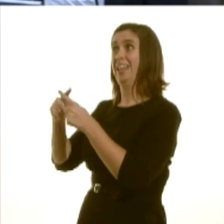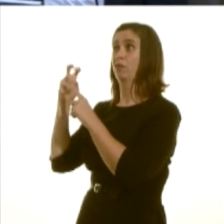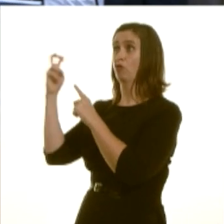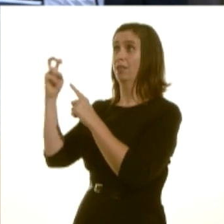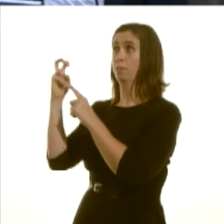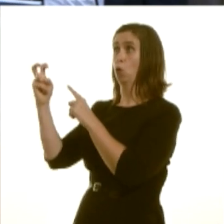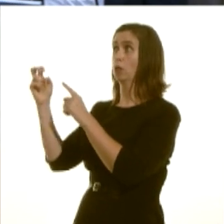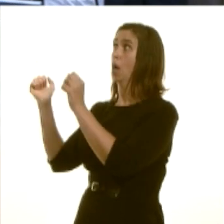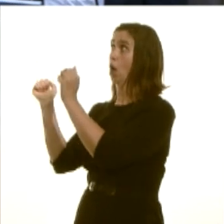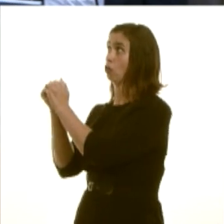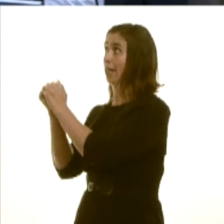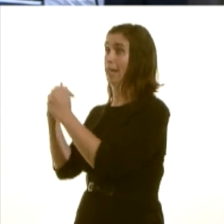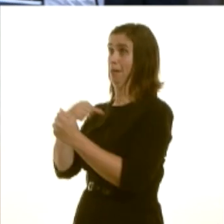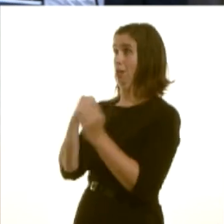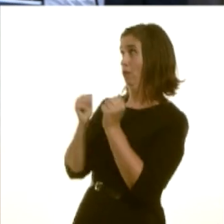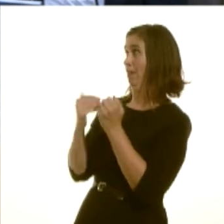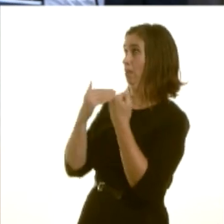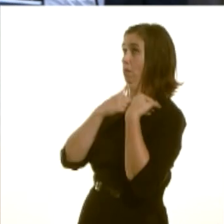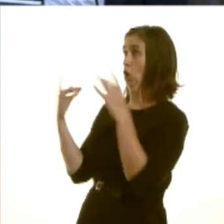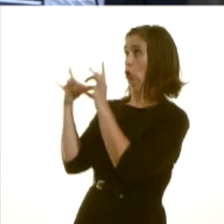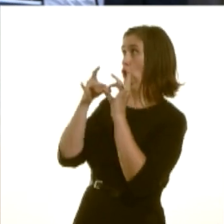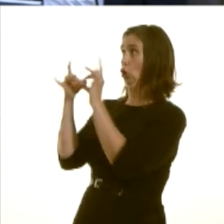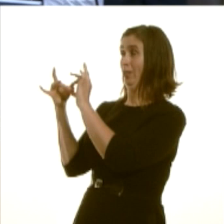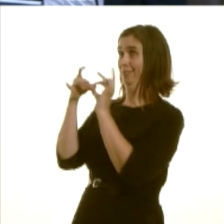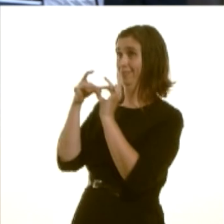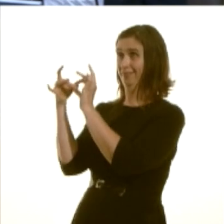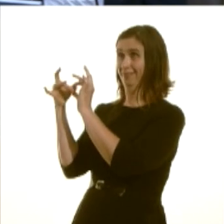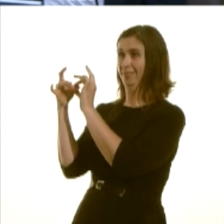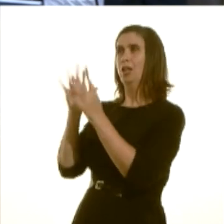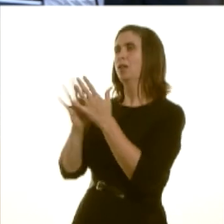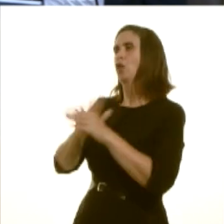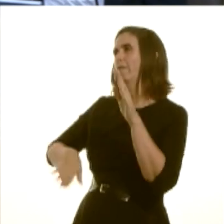the franchise at the moment. So, this is not entirely within the gift of the Welsh Government;